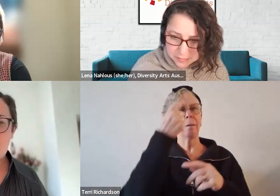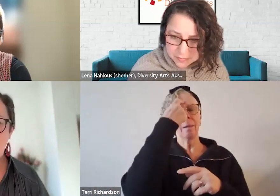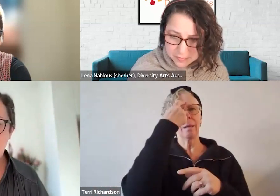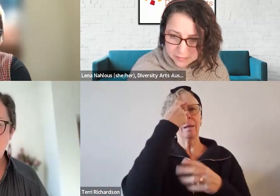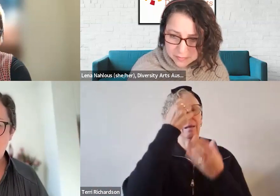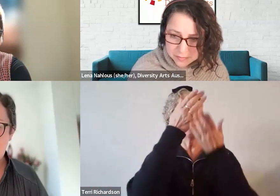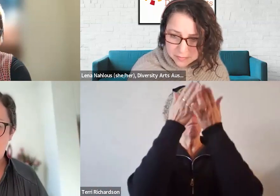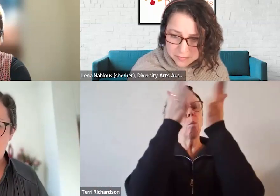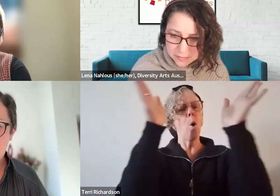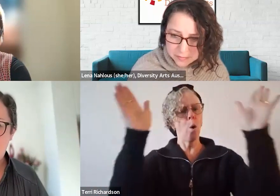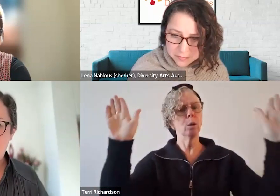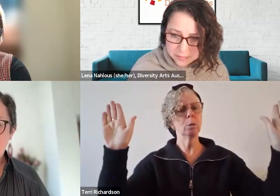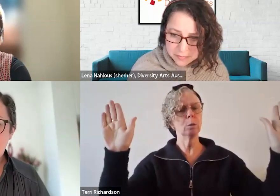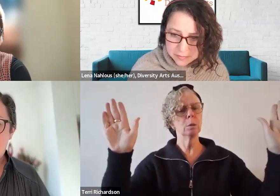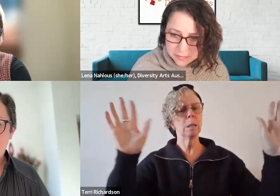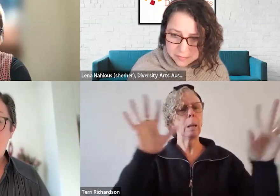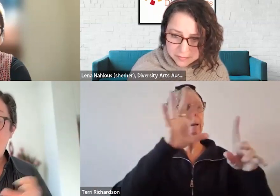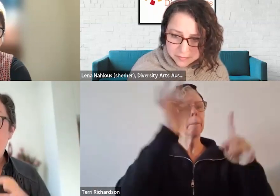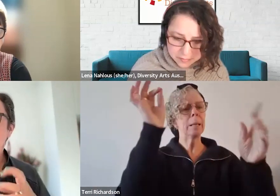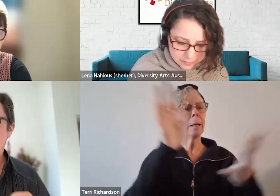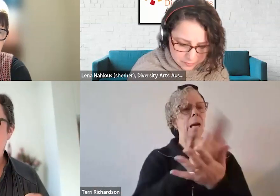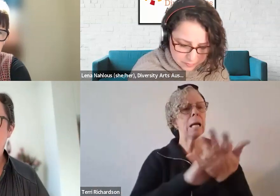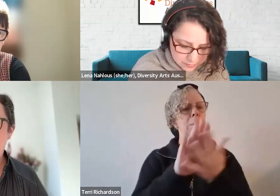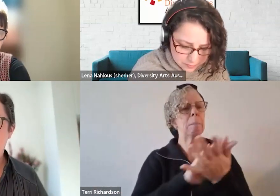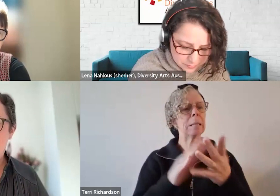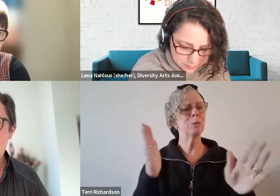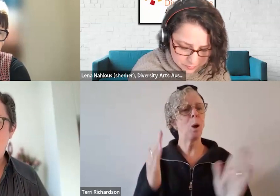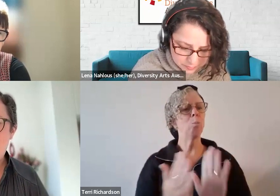a pick and mix approach to what their specific organisation